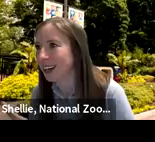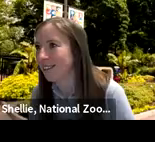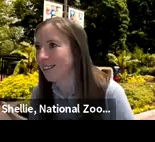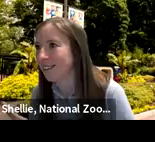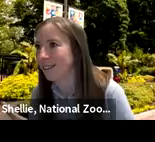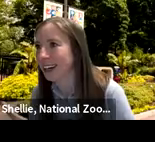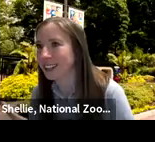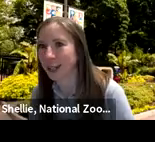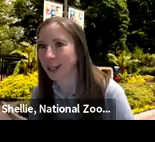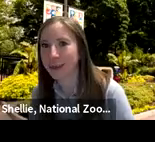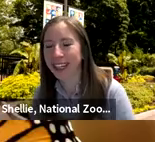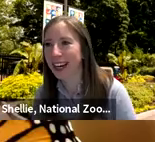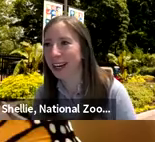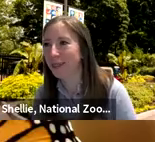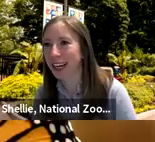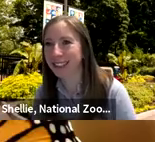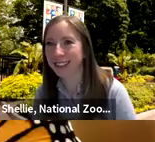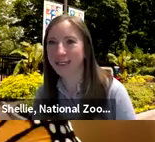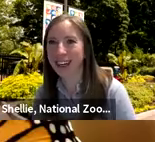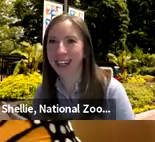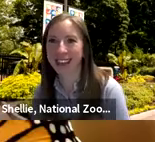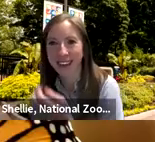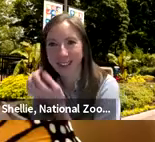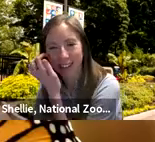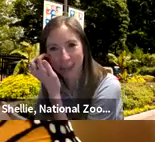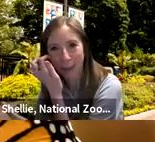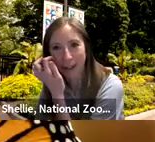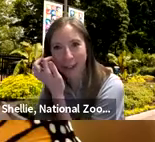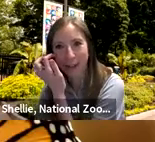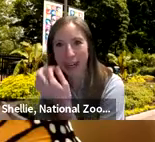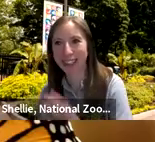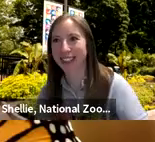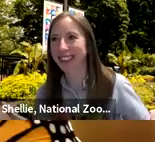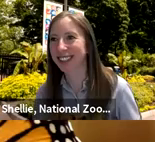all right so many answers coming in